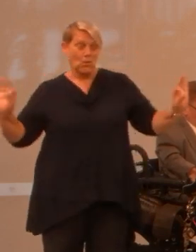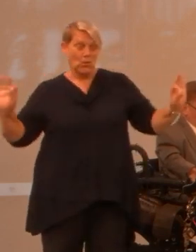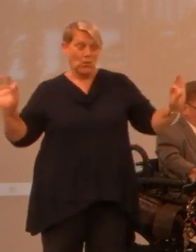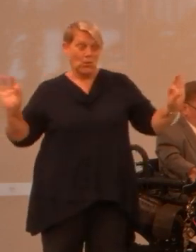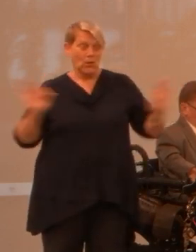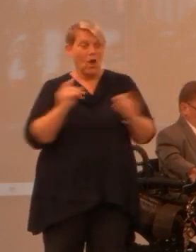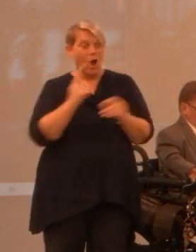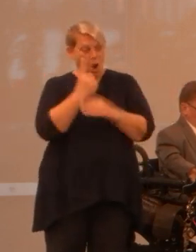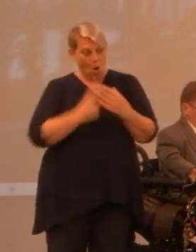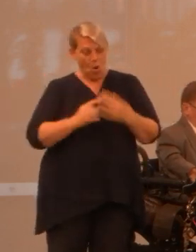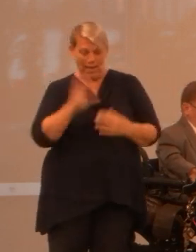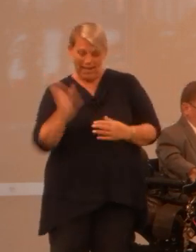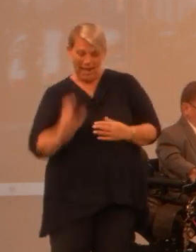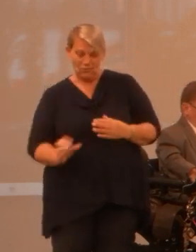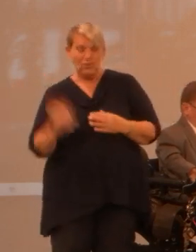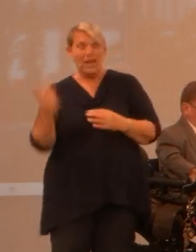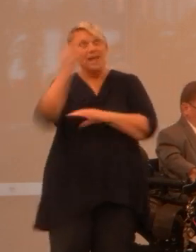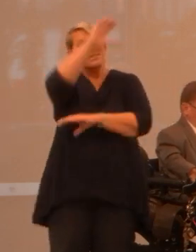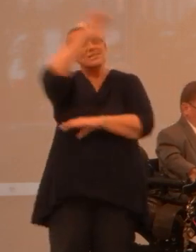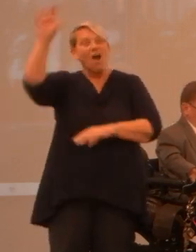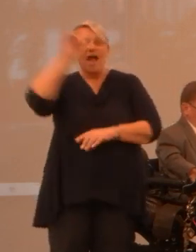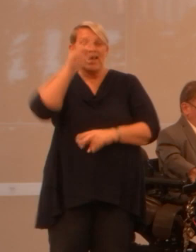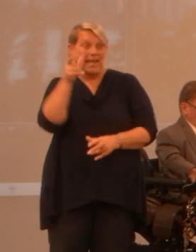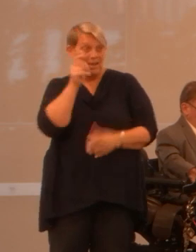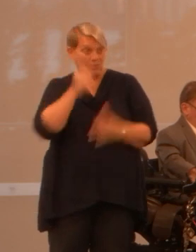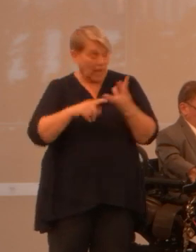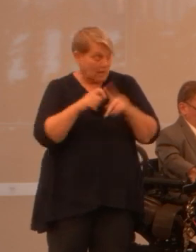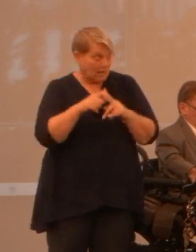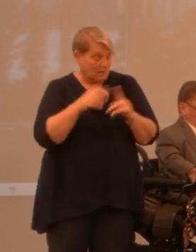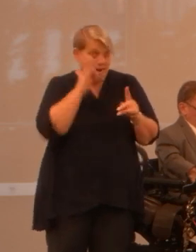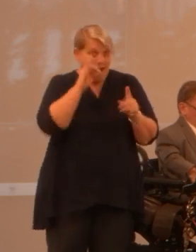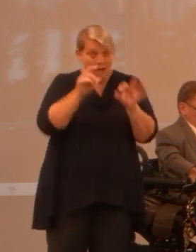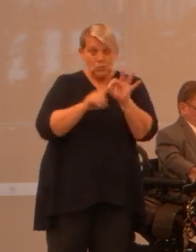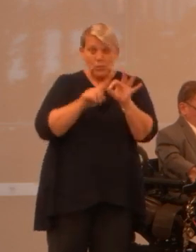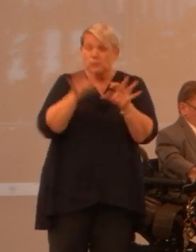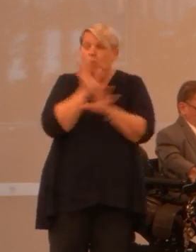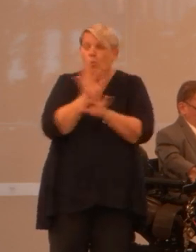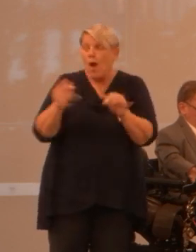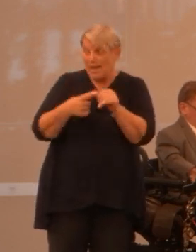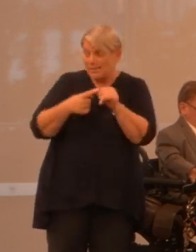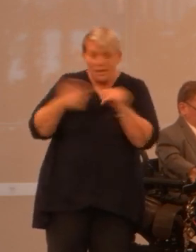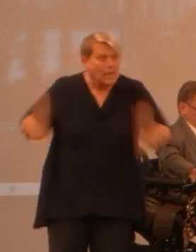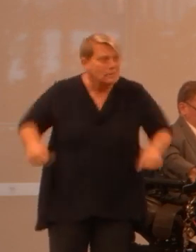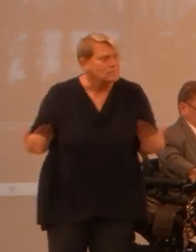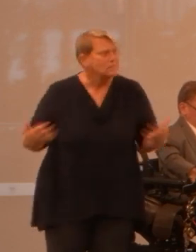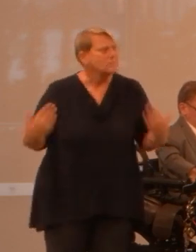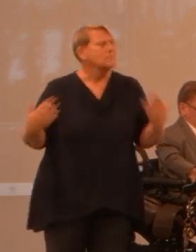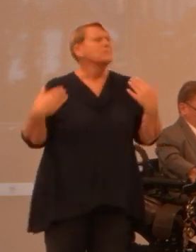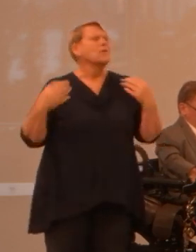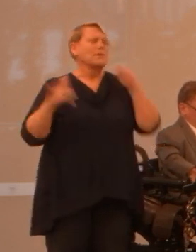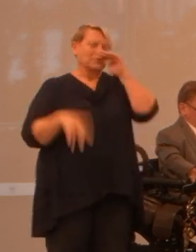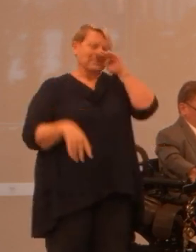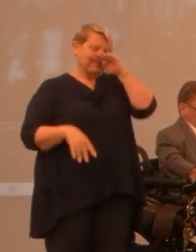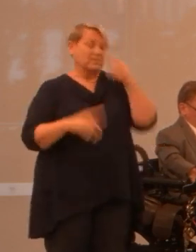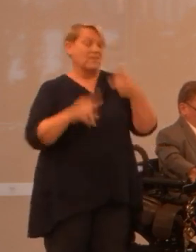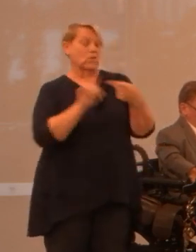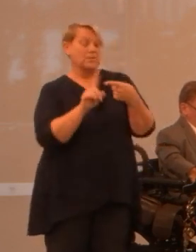or worl, sky. Have you got that? Got that? Beautiful. First question, just let the